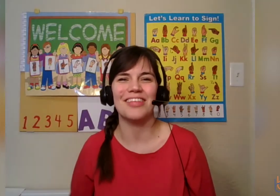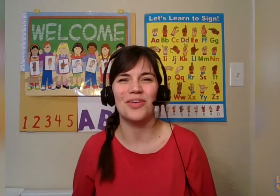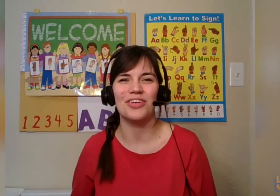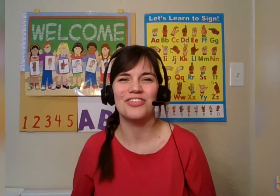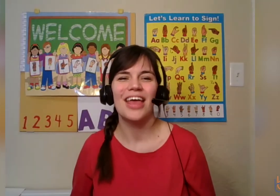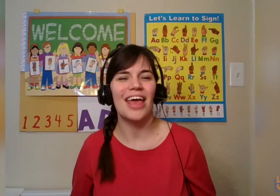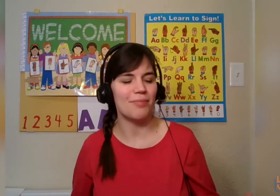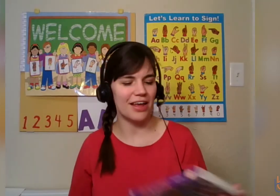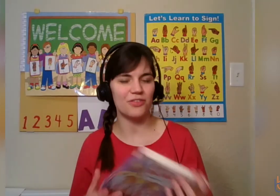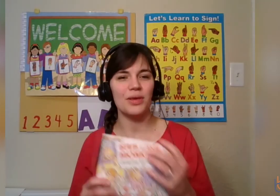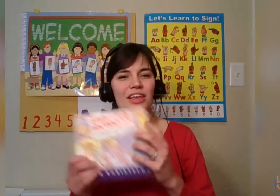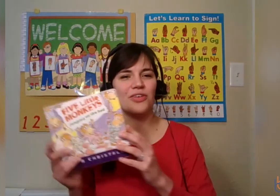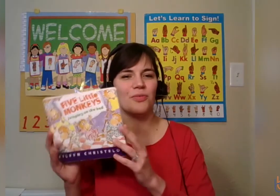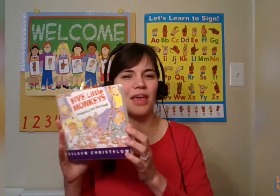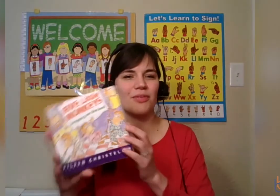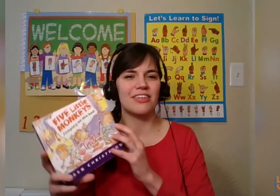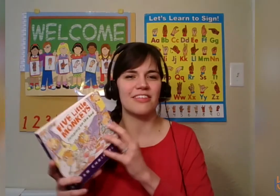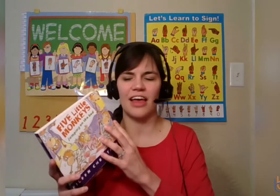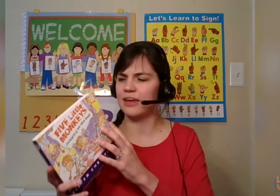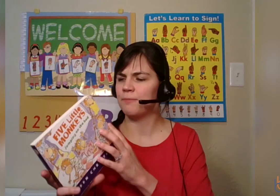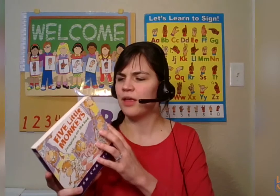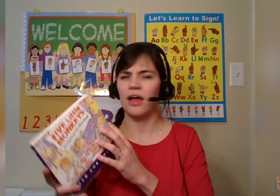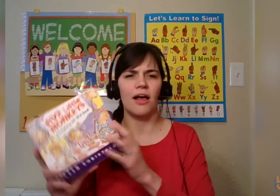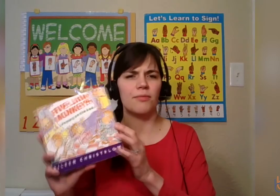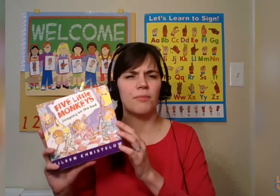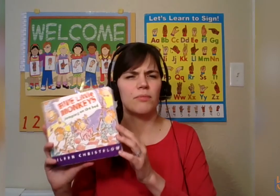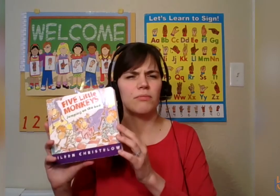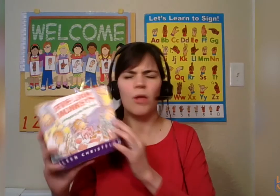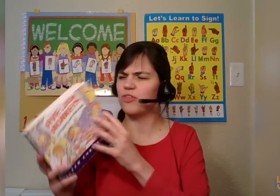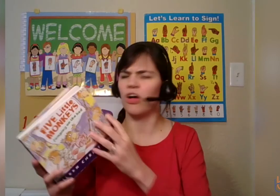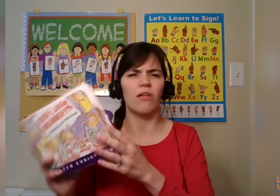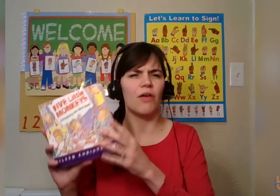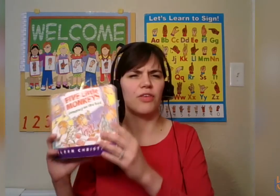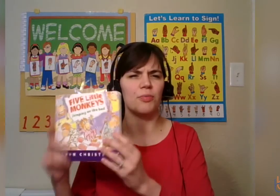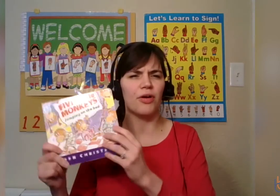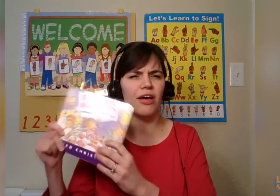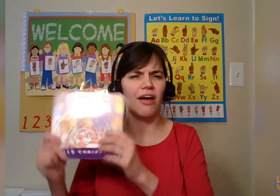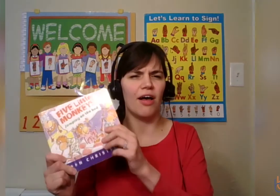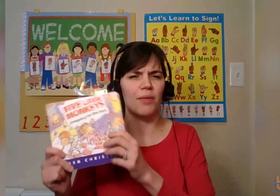language. And by next week, you'll be able to sign almost all of this book and